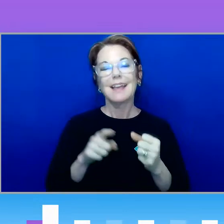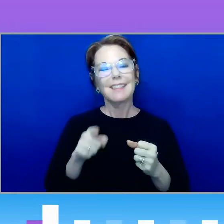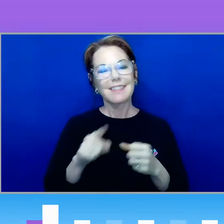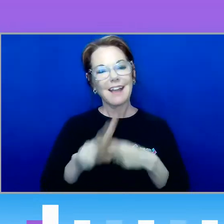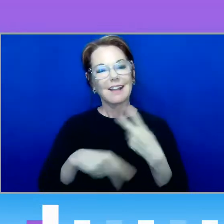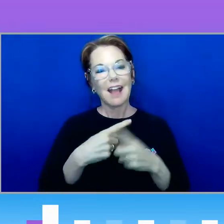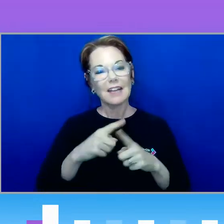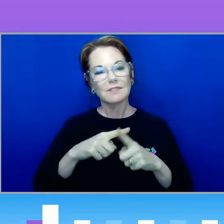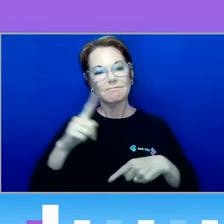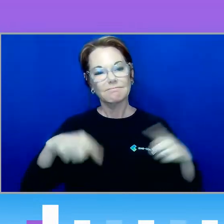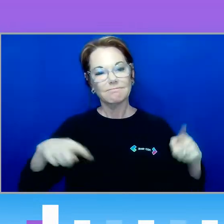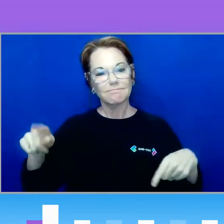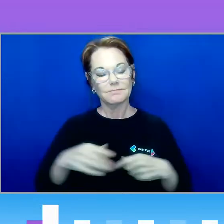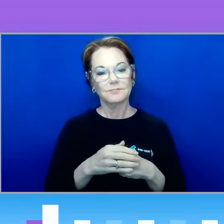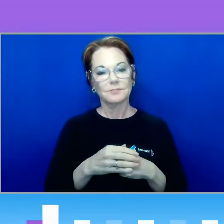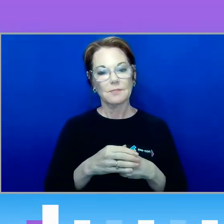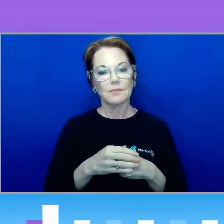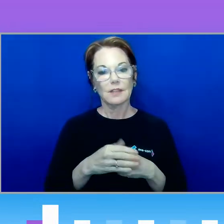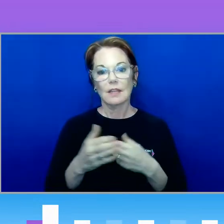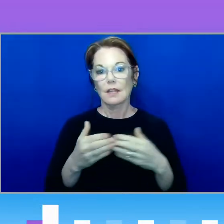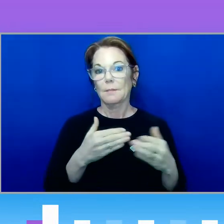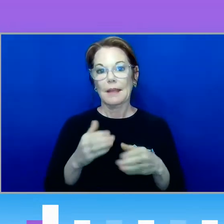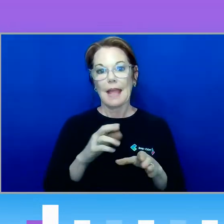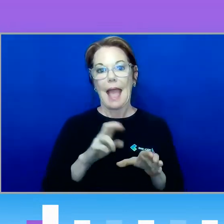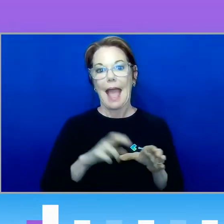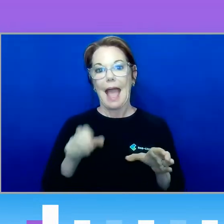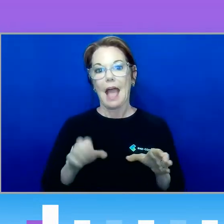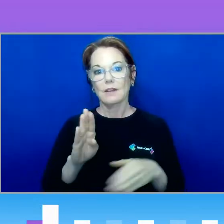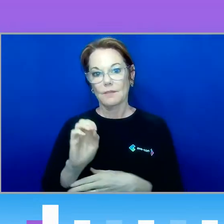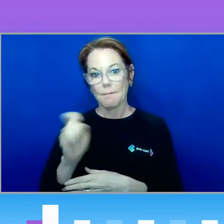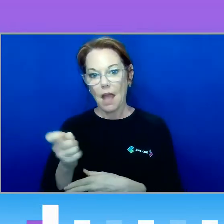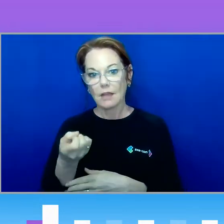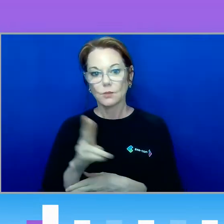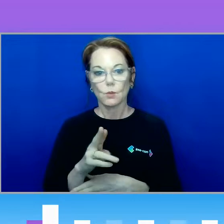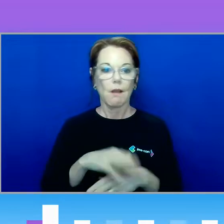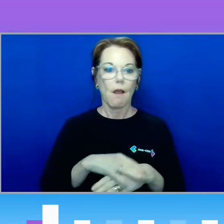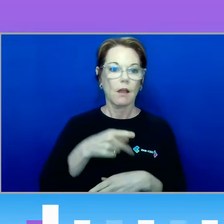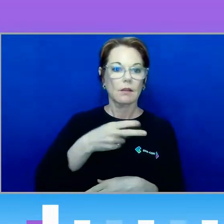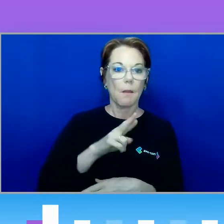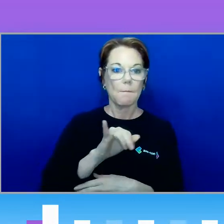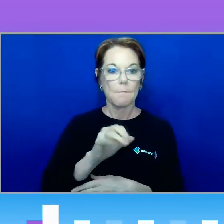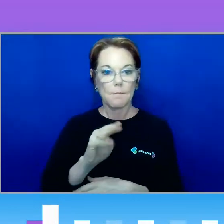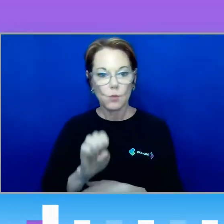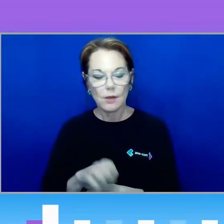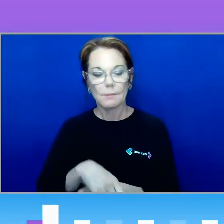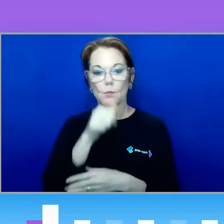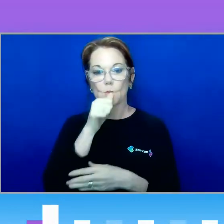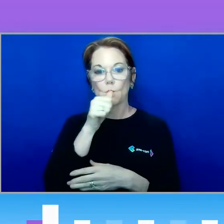different installation types, whether it's kind of the out of the box SAS product or whether it's on prem or whether it's